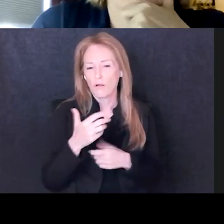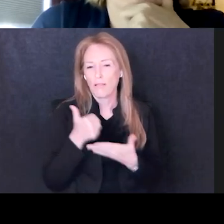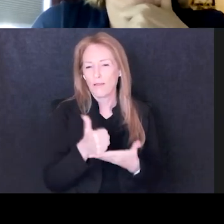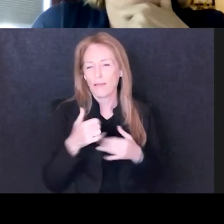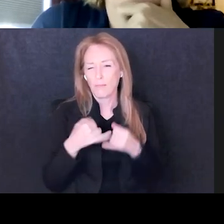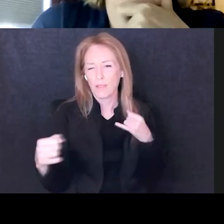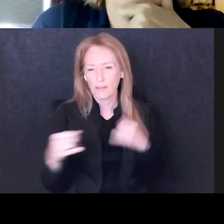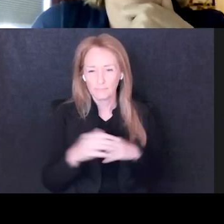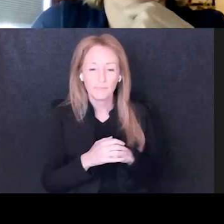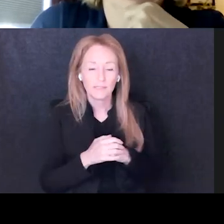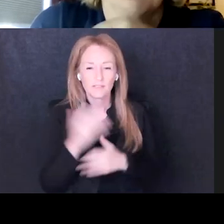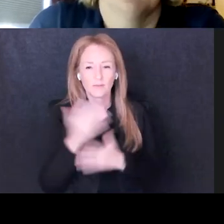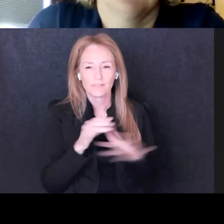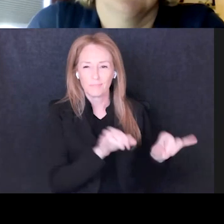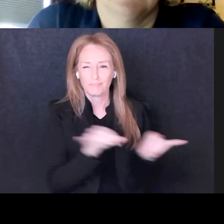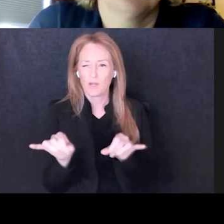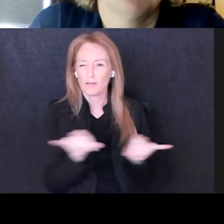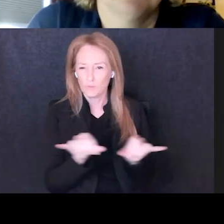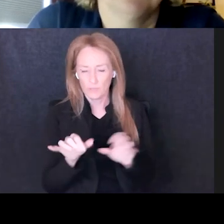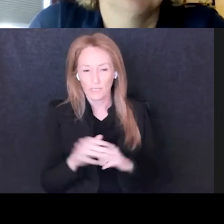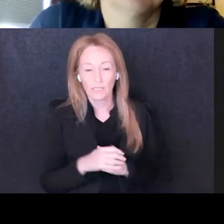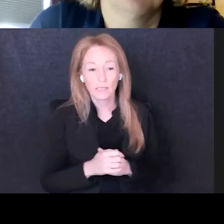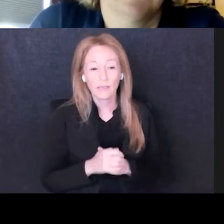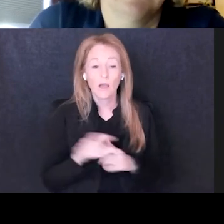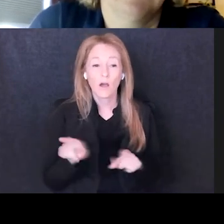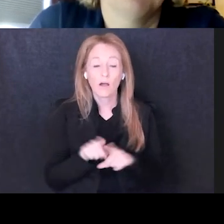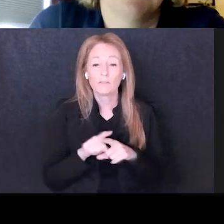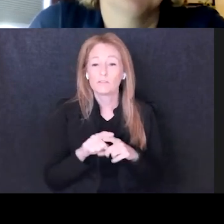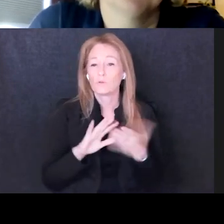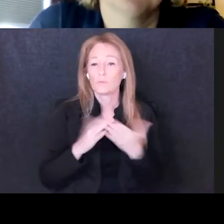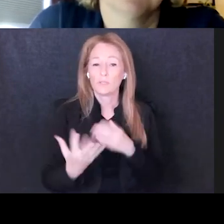THE OTHER THINGS THAT WE ARE DOING IN TERMS OF COMMUNITY ENGAGEMENT IS THE 988 AMBASSADORS.